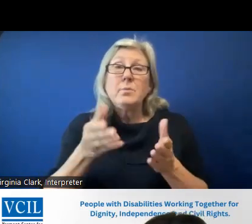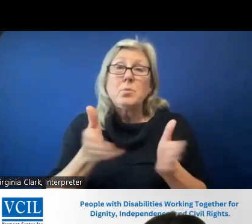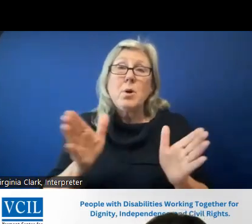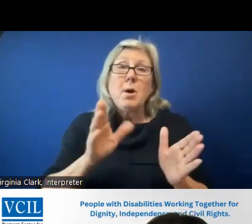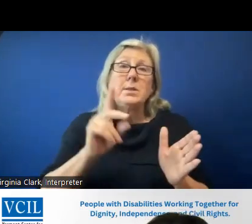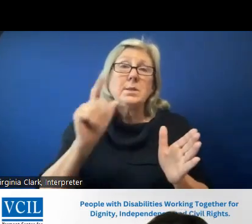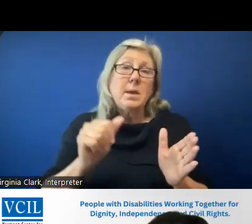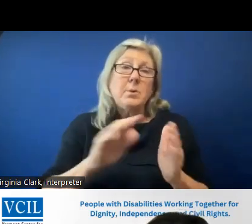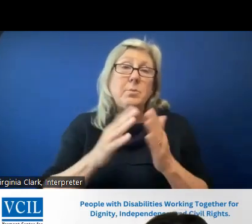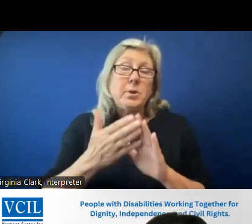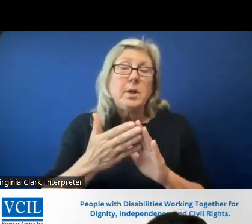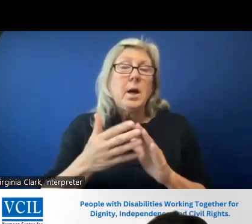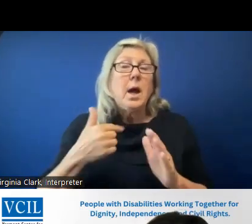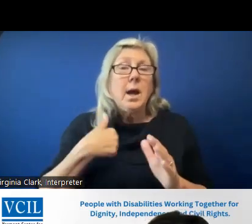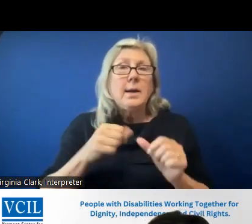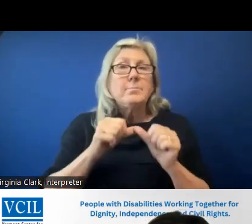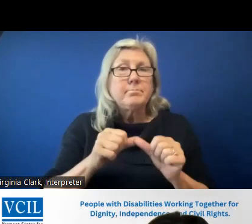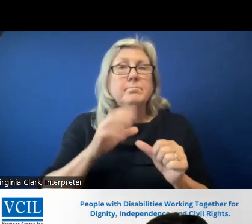data and policy failures that are harming us.